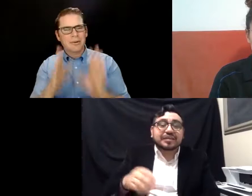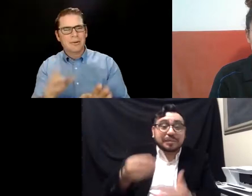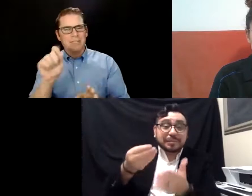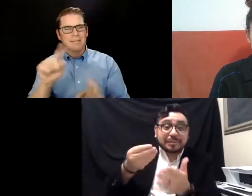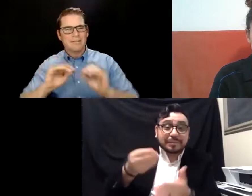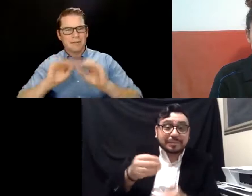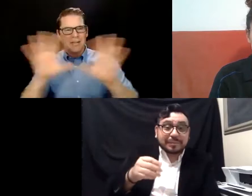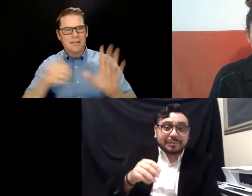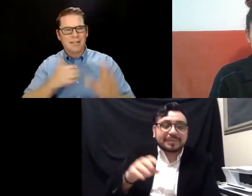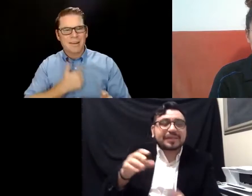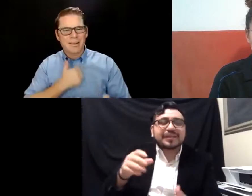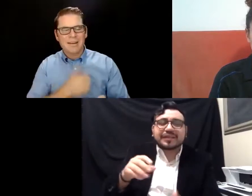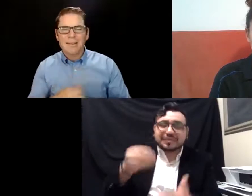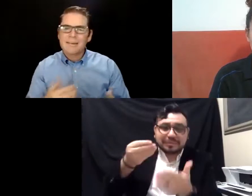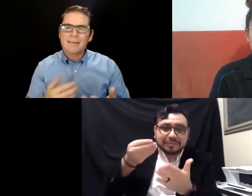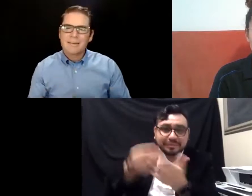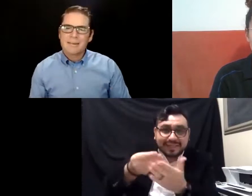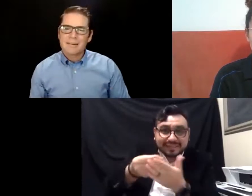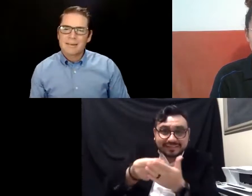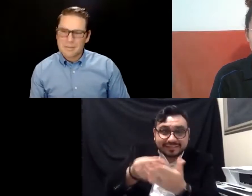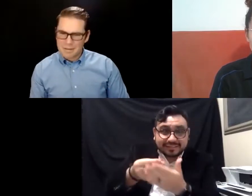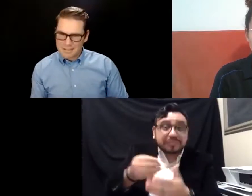[Interpreter] Interpreter question for clarity, sorry.